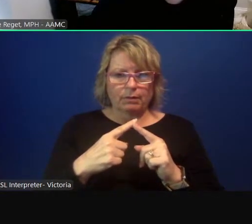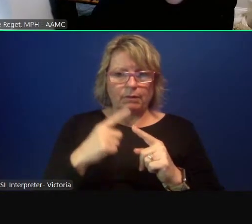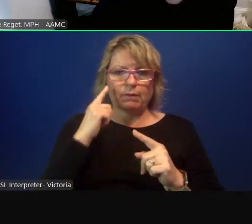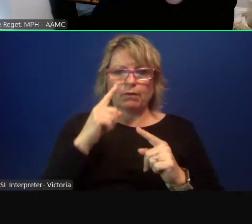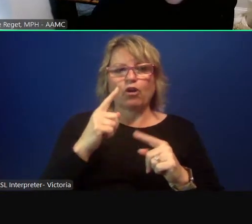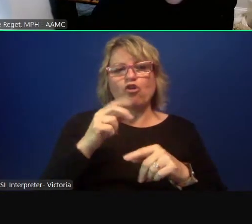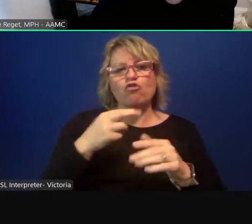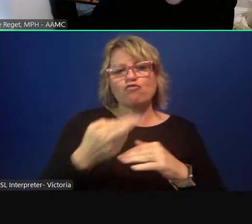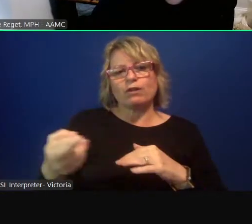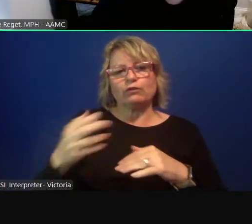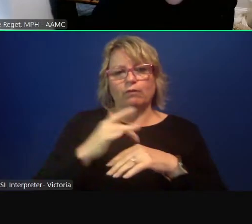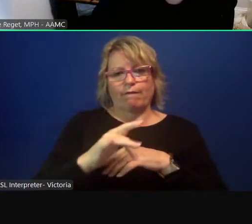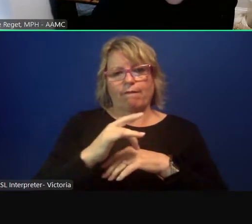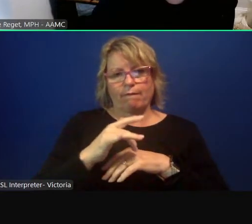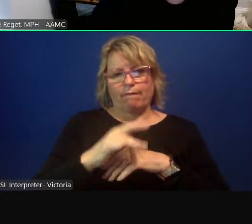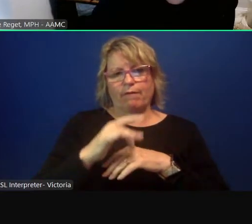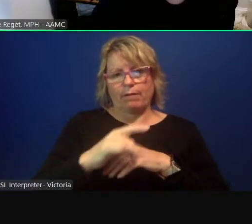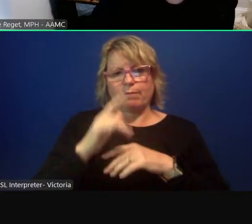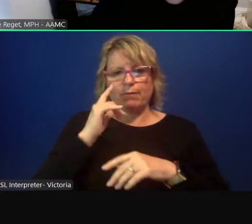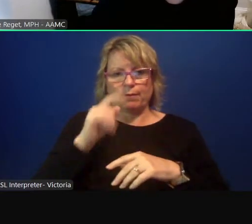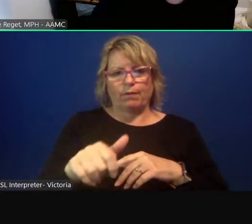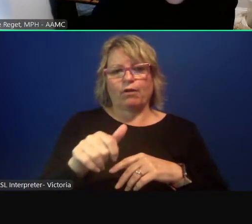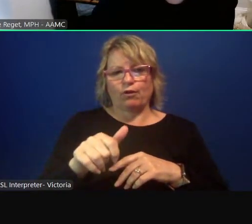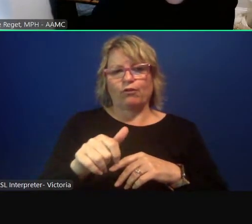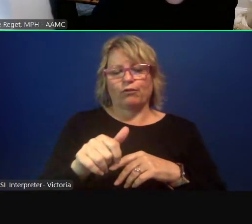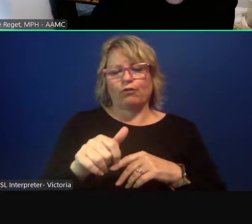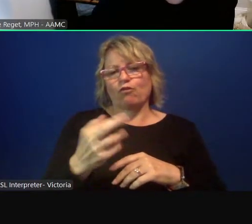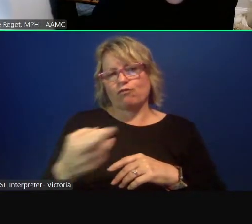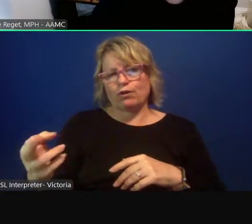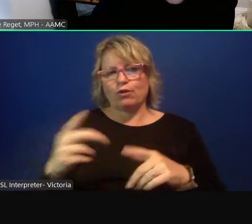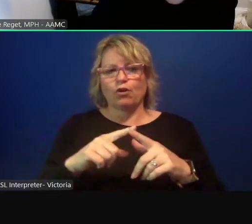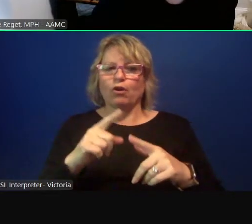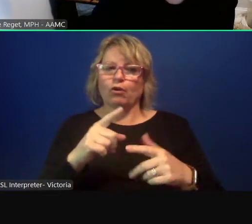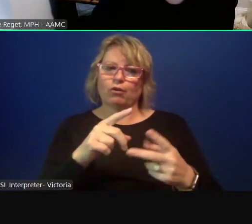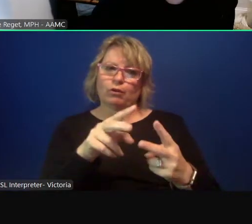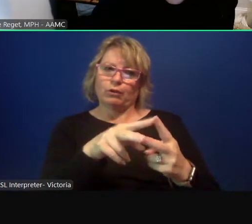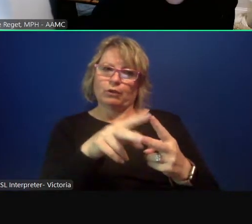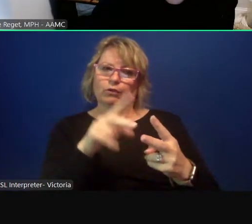Medical Education Curriculum. The first two there are really fantastic services,